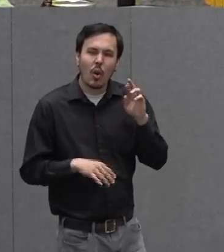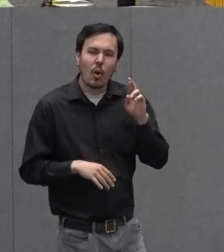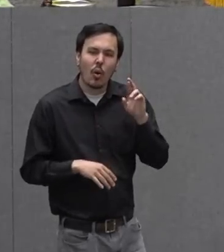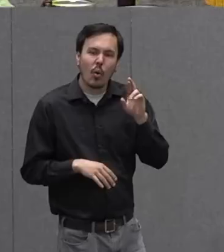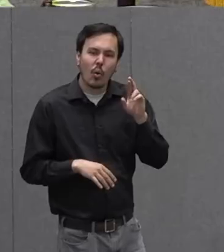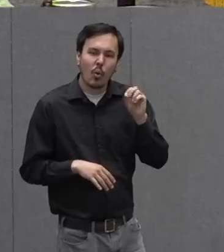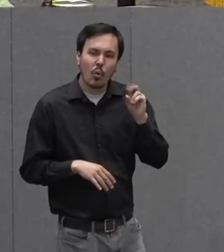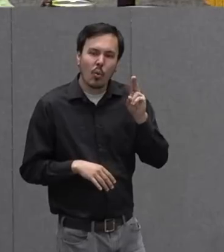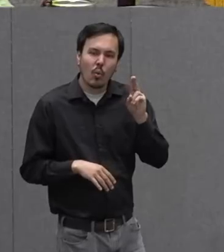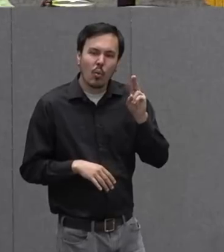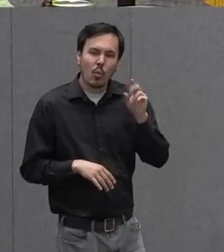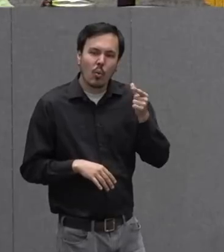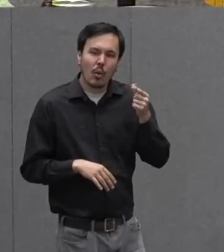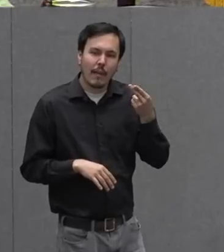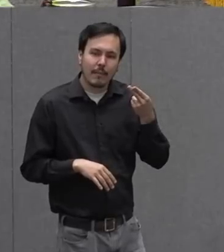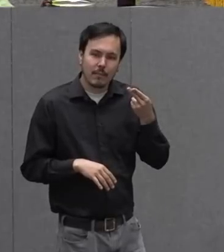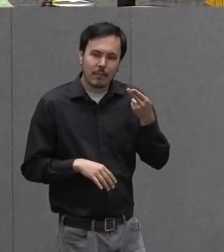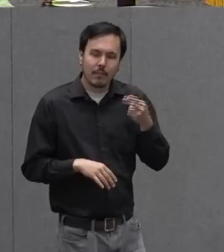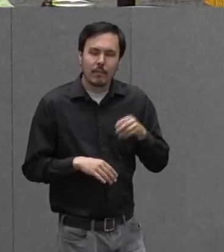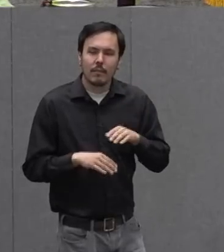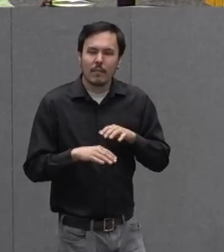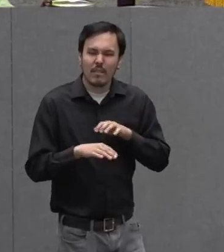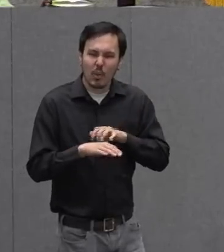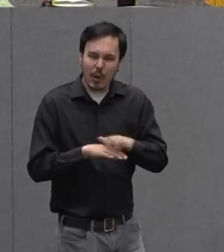So what do you predict's going to happen when I shine a light on this?